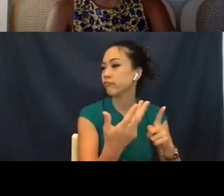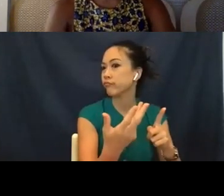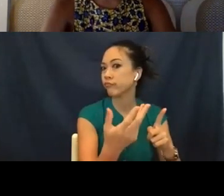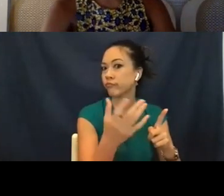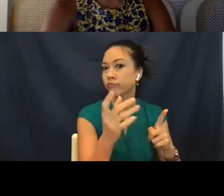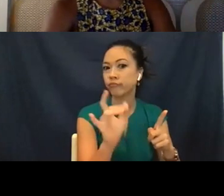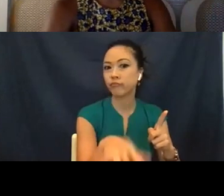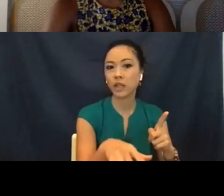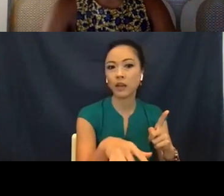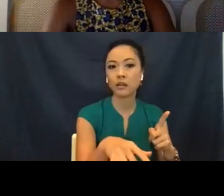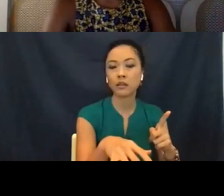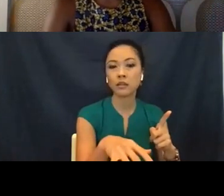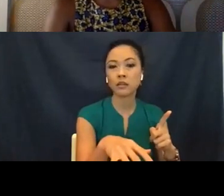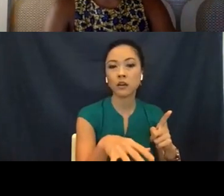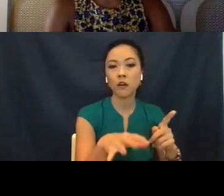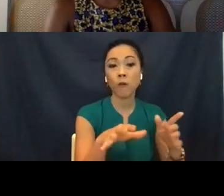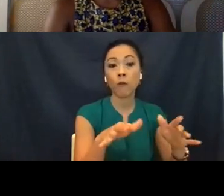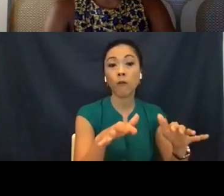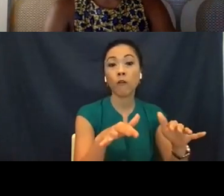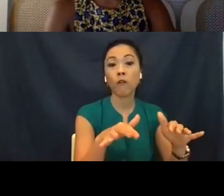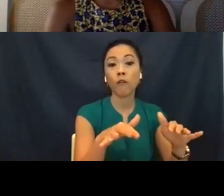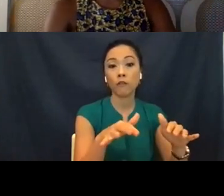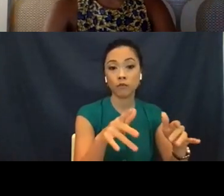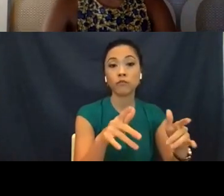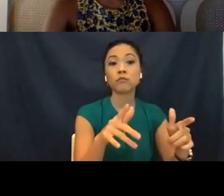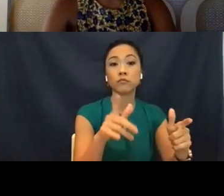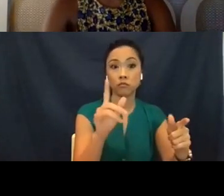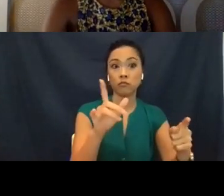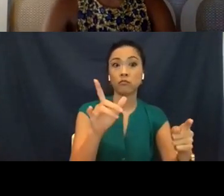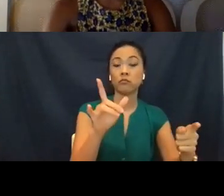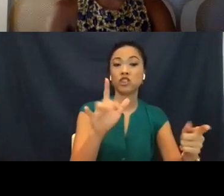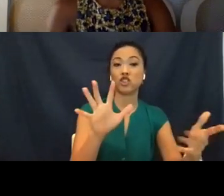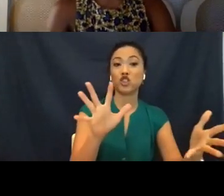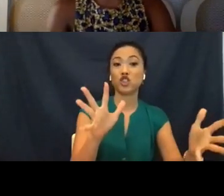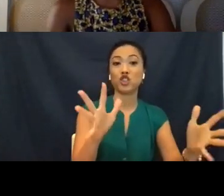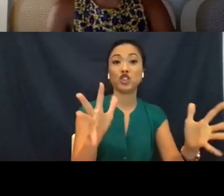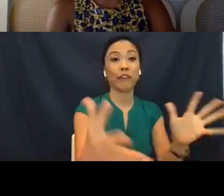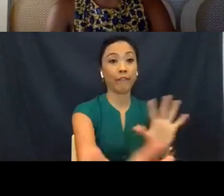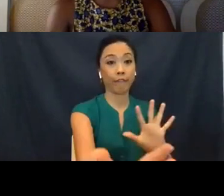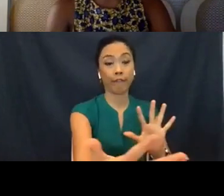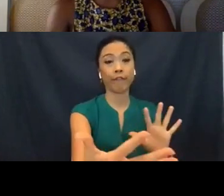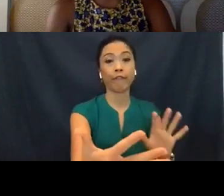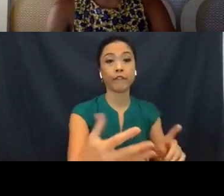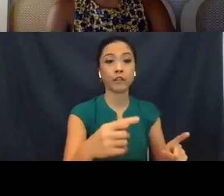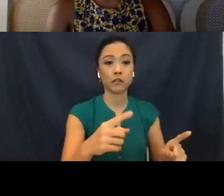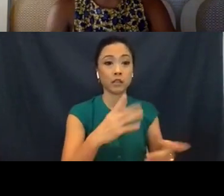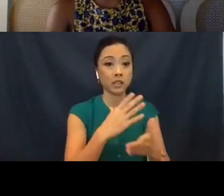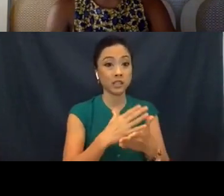be shifting and there is going to be a lot of movement and some of us have cash reserves and endowments that we can bump with that and some of us